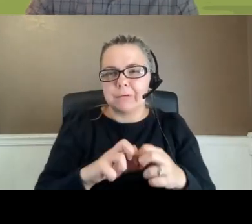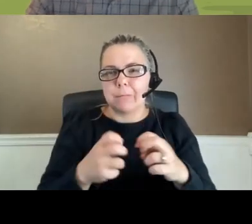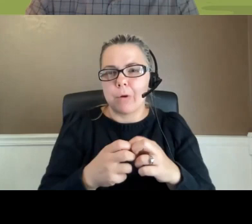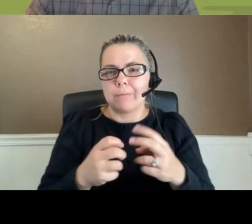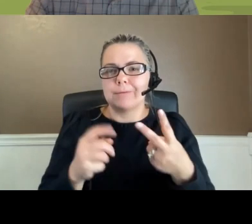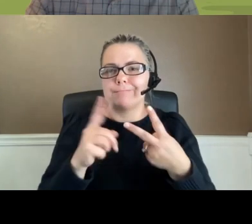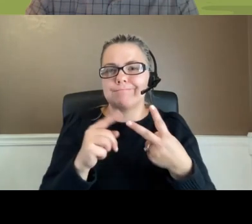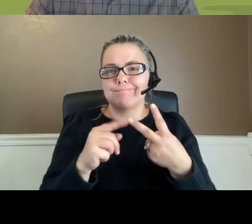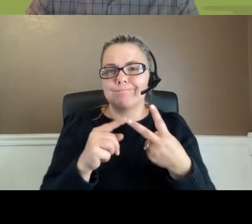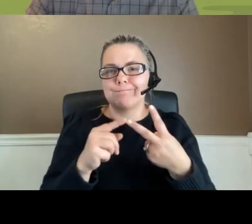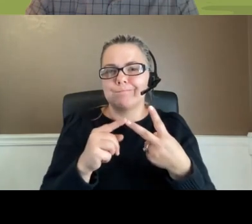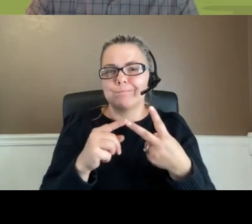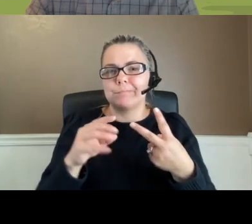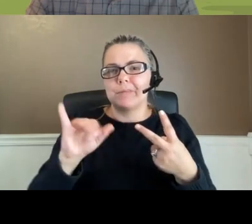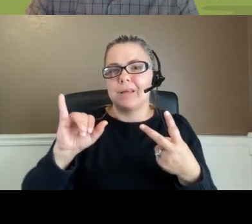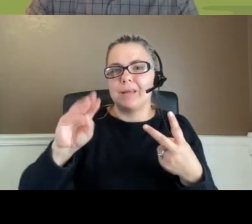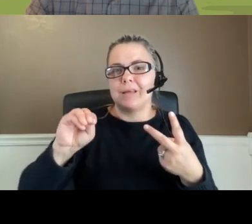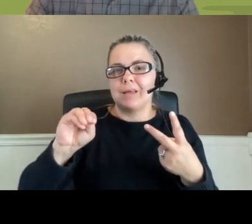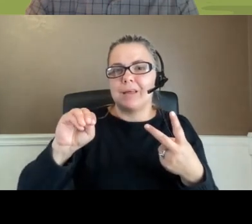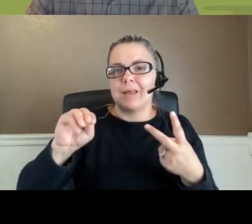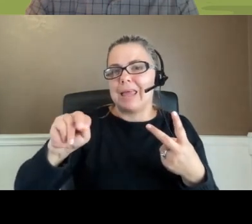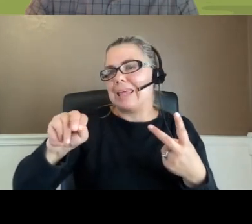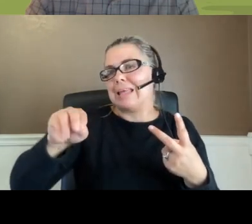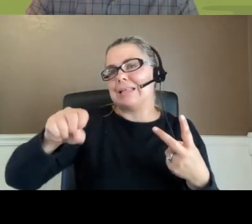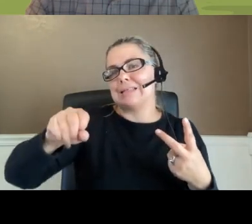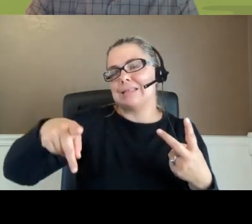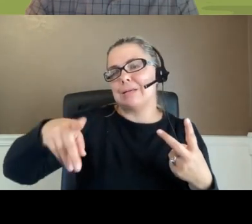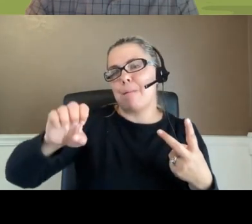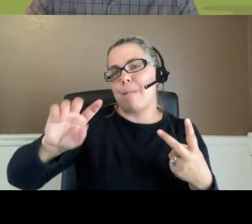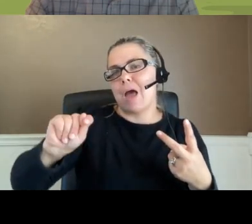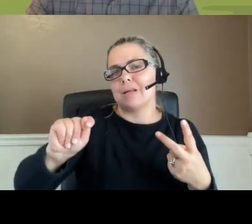going to call that inspect. So where does that happen in the code? I don't know about you, but